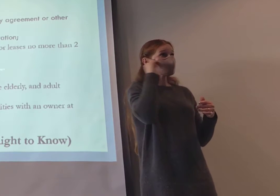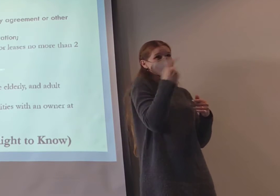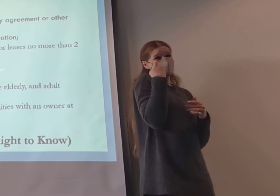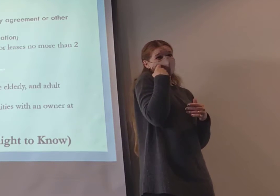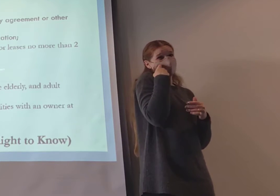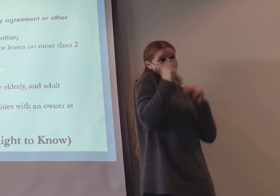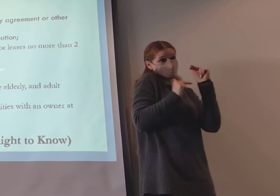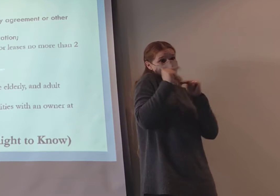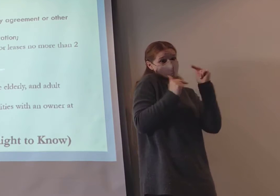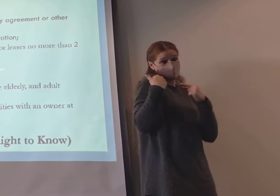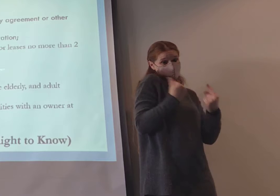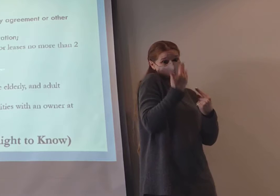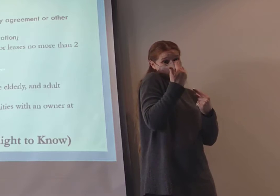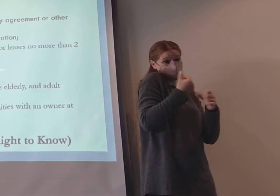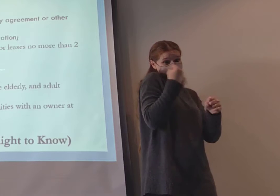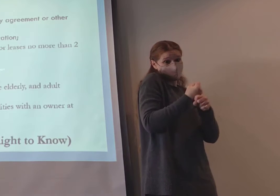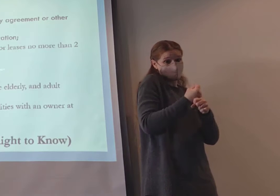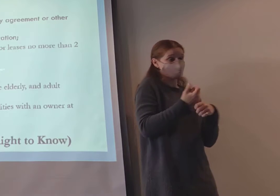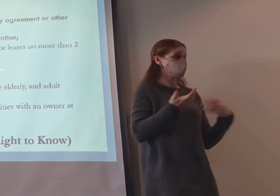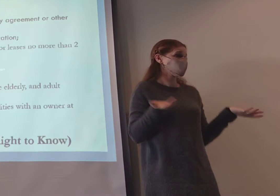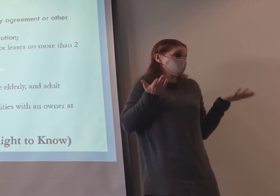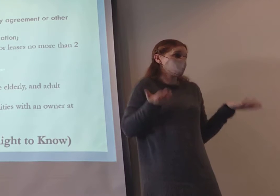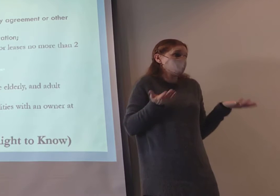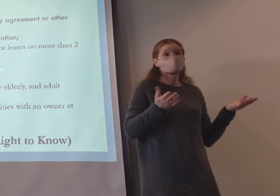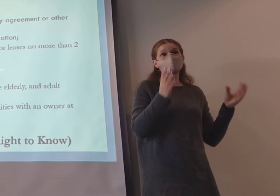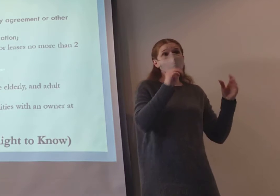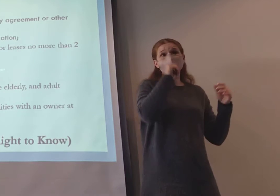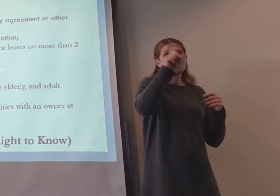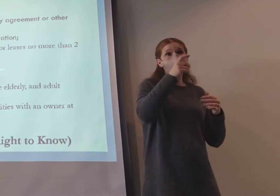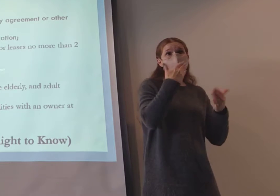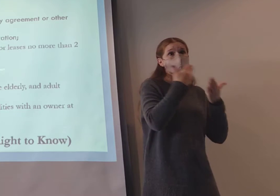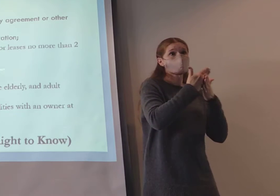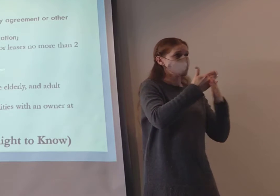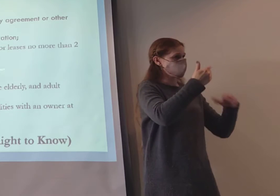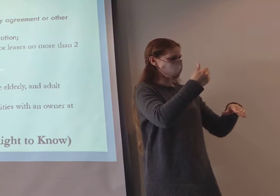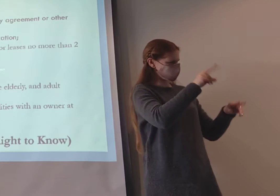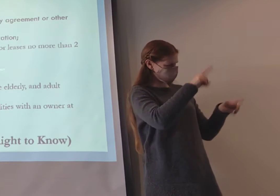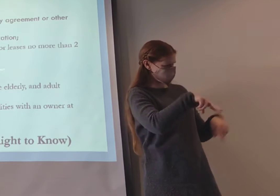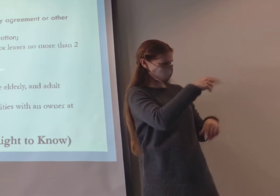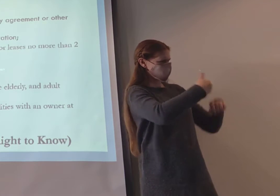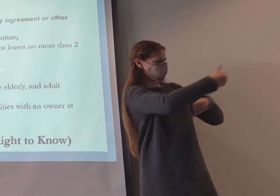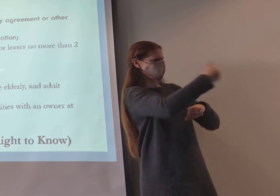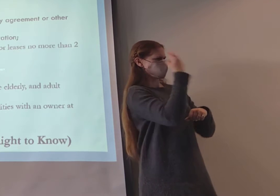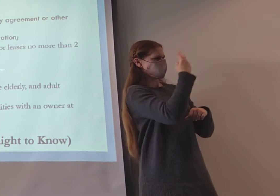to give you a reason to end the tenancy. They have to follow other rules, but they don't have to give a reason.